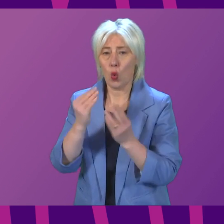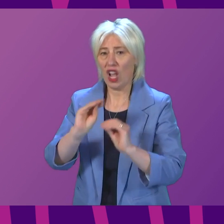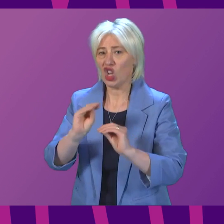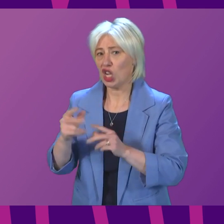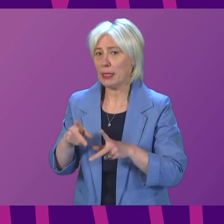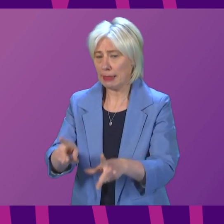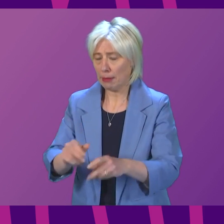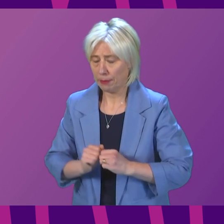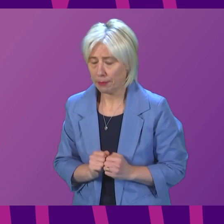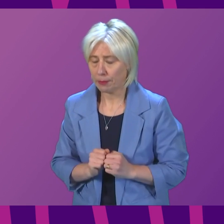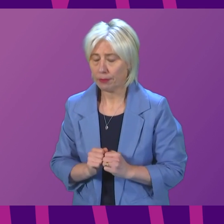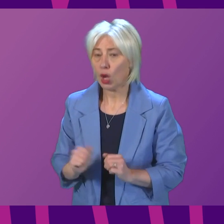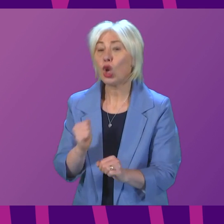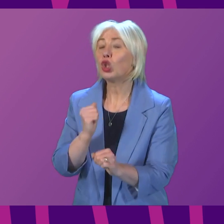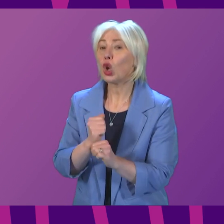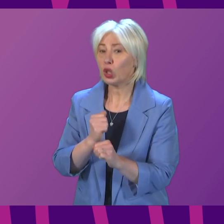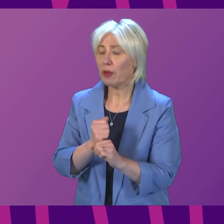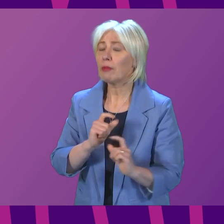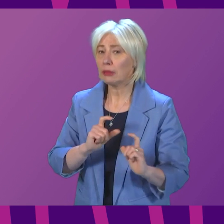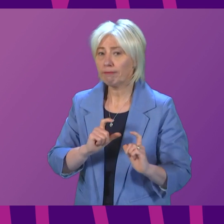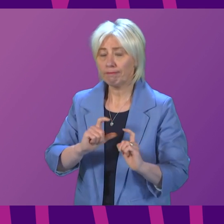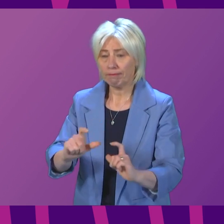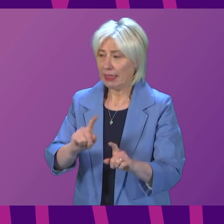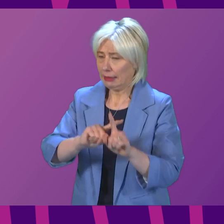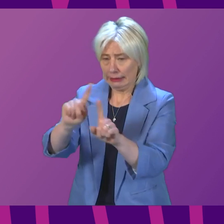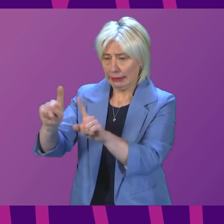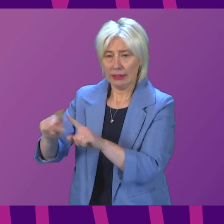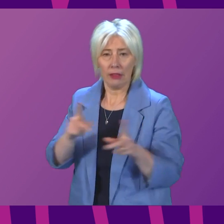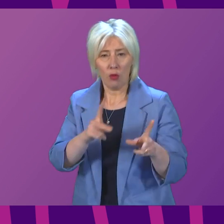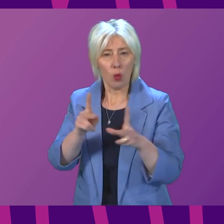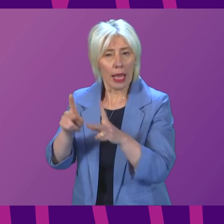The Scottish Government continues to take a range of measures to ensure that children